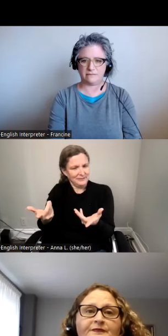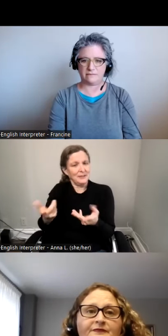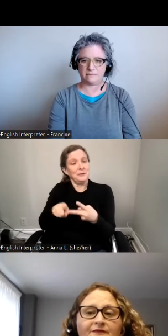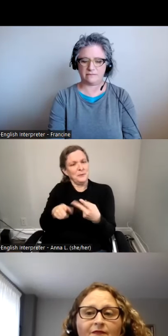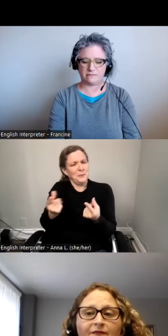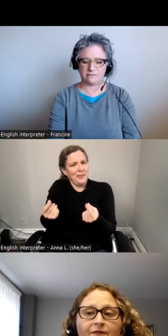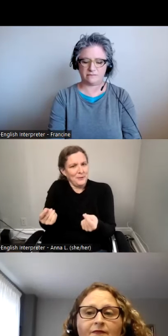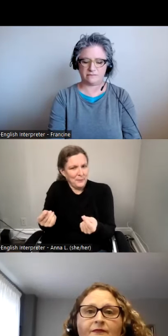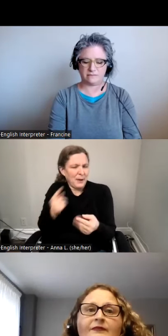So let's talk about what these Emma vaccines are.